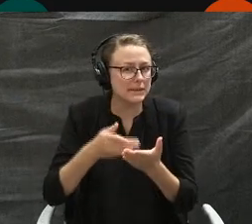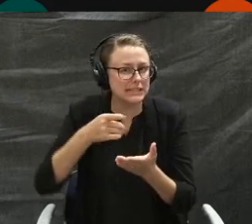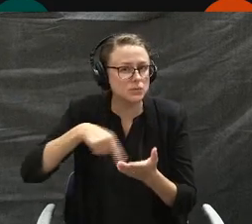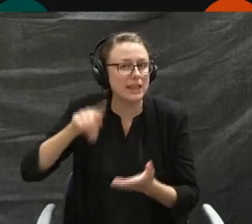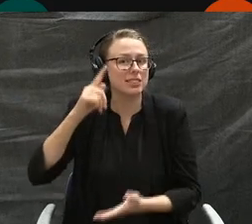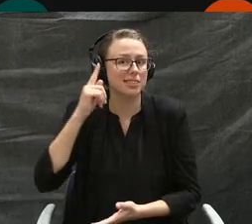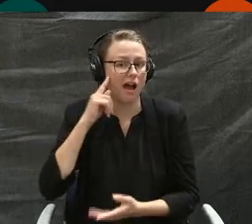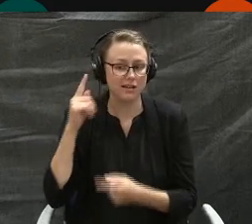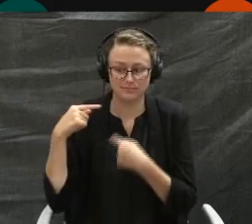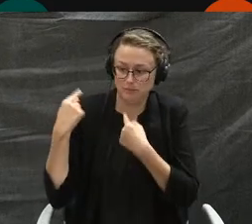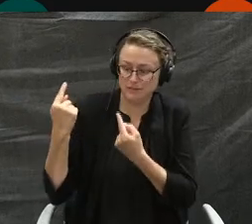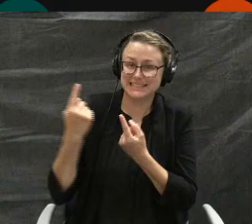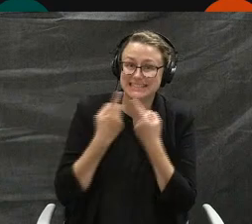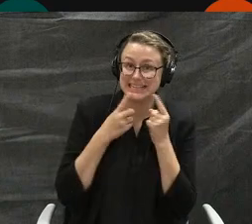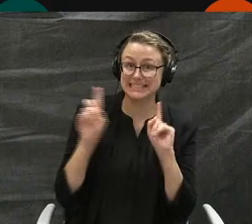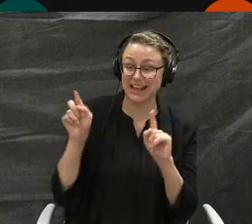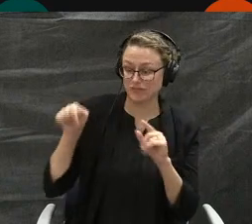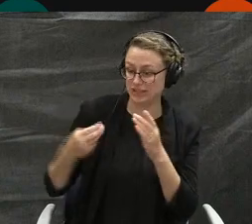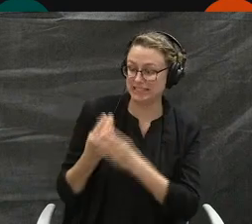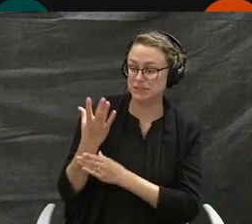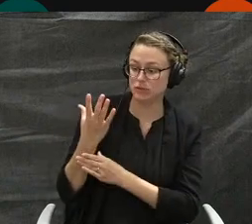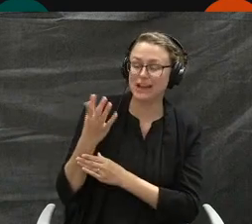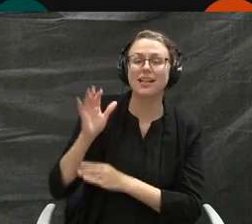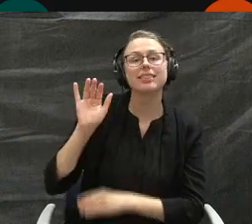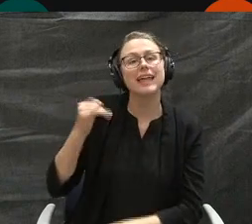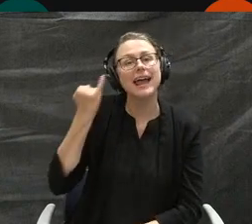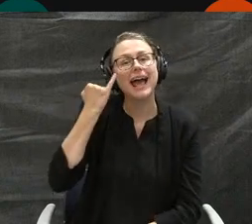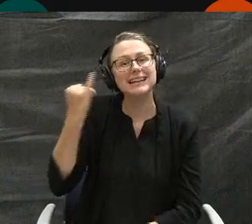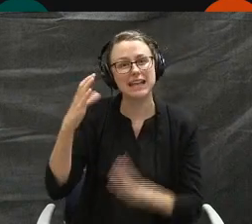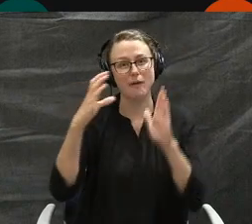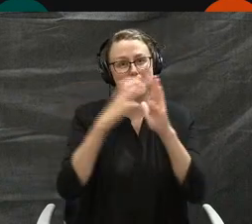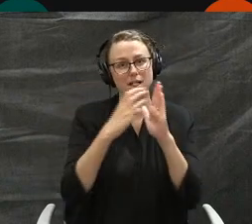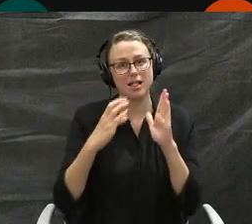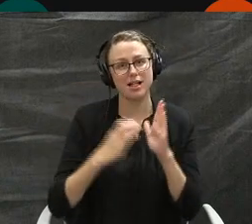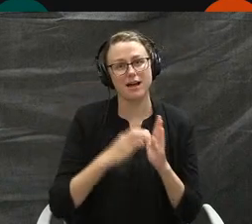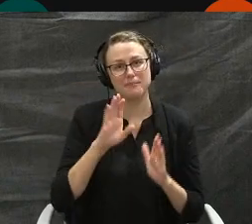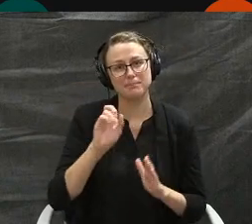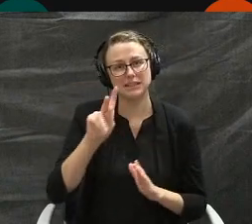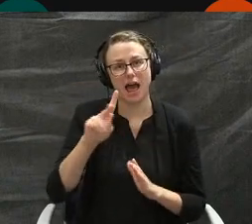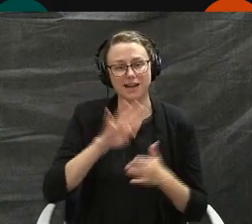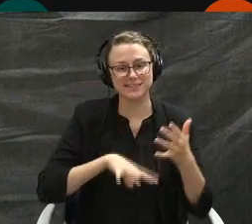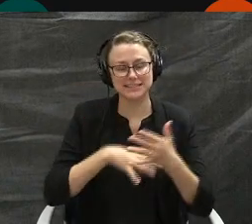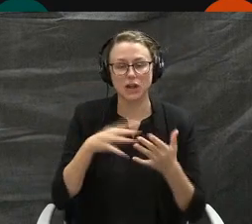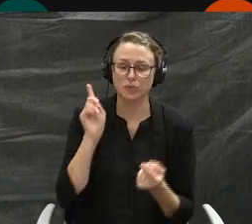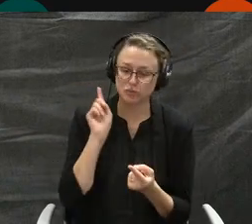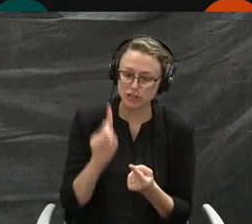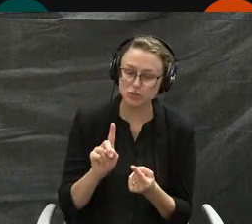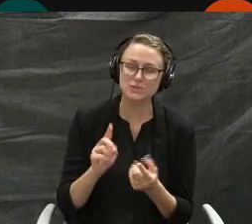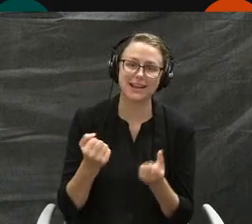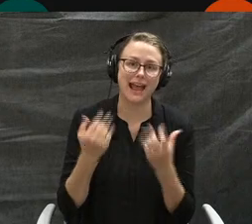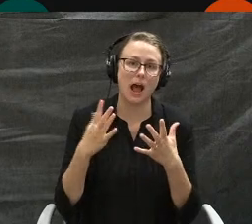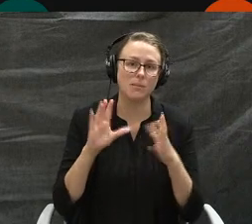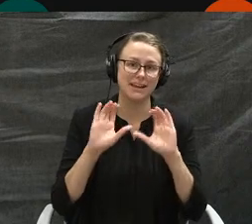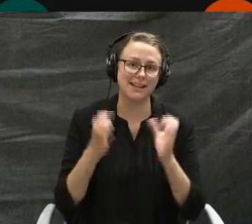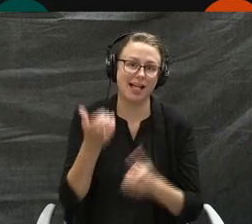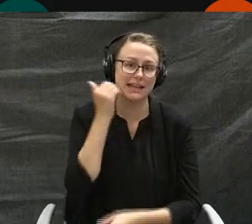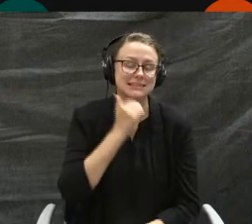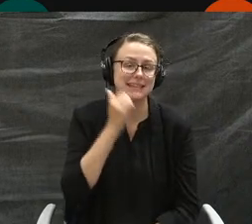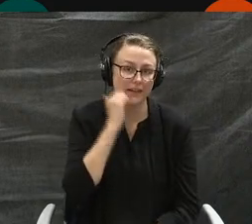successful during the spring was the idea of the block schedule an reducing the number of classes each day that they were